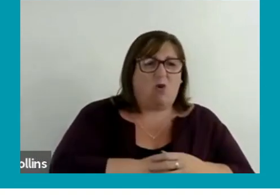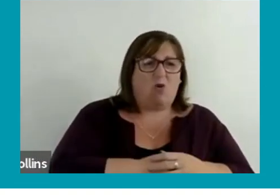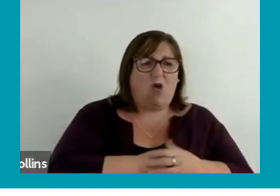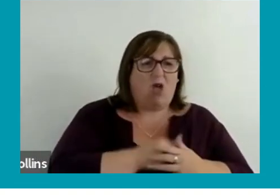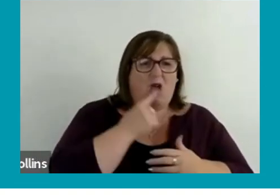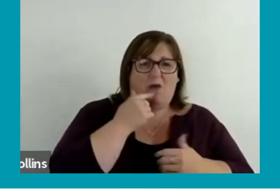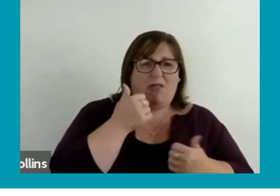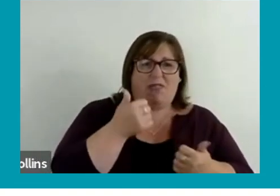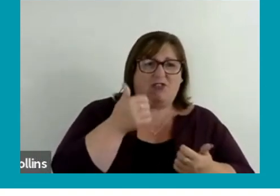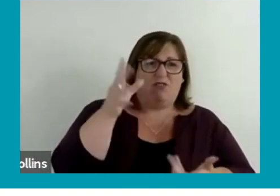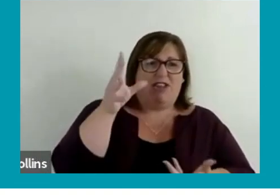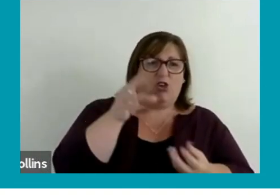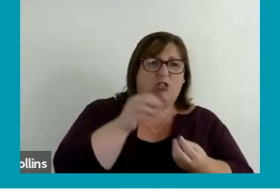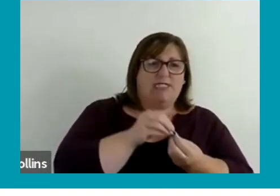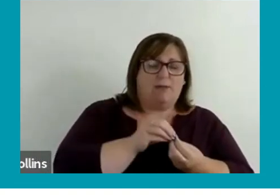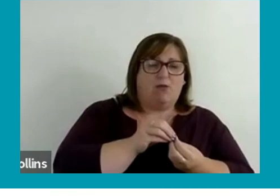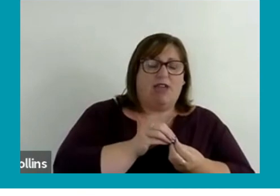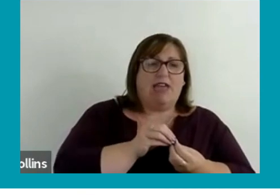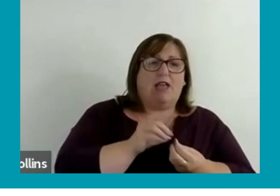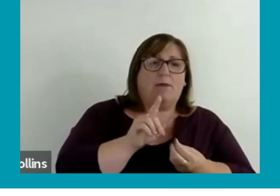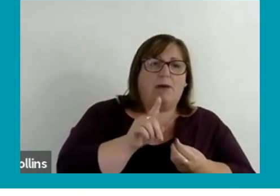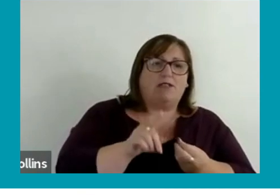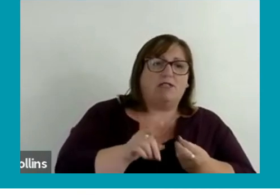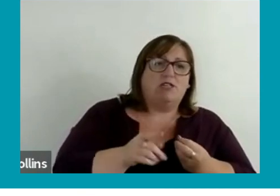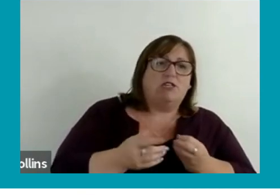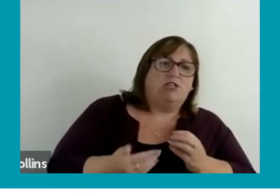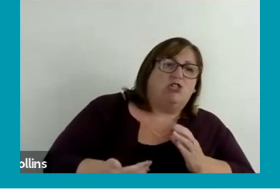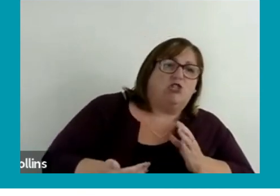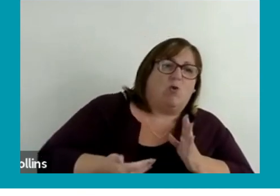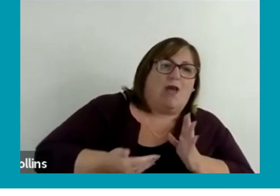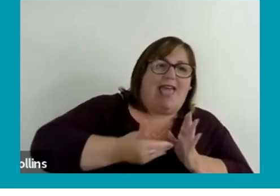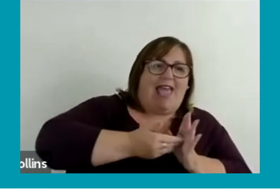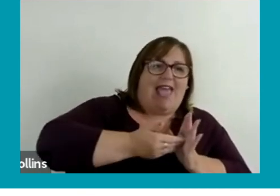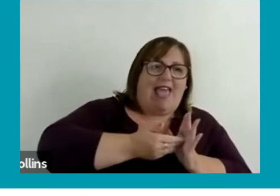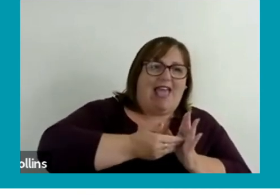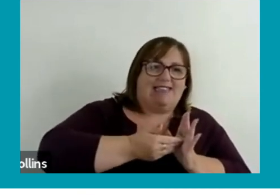summary but also just to have the um in general that question we don't have an age limit on our